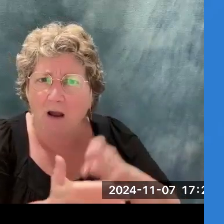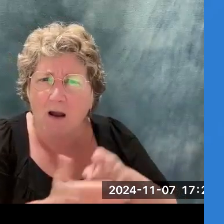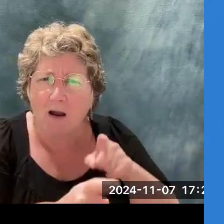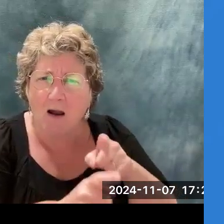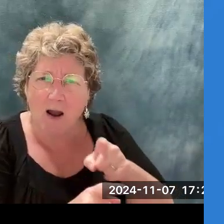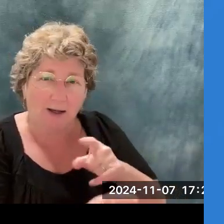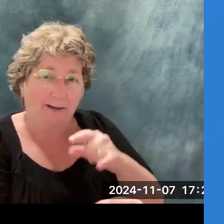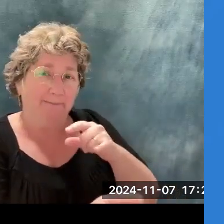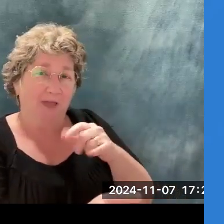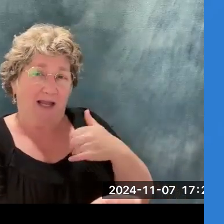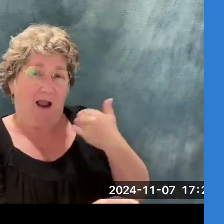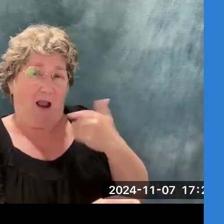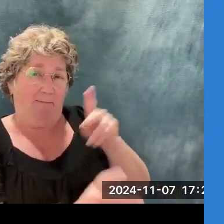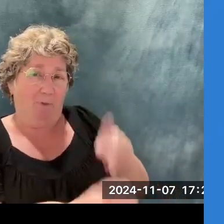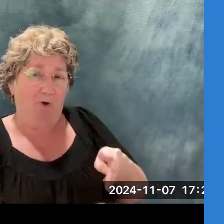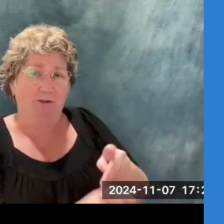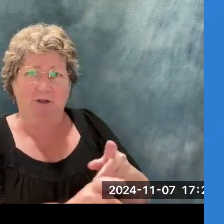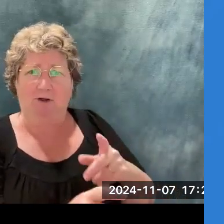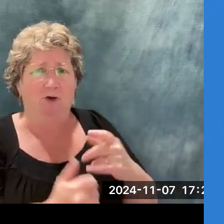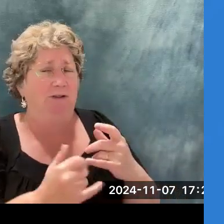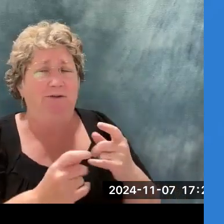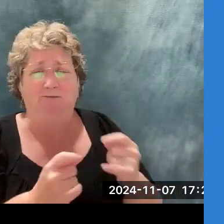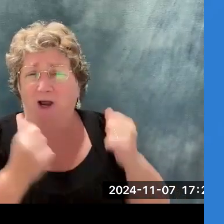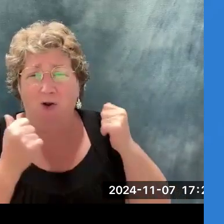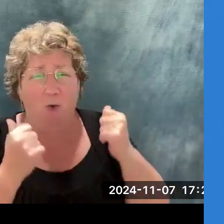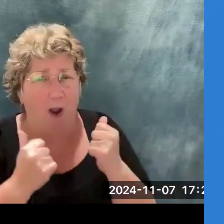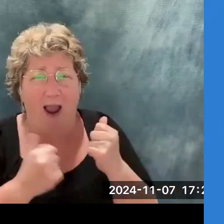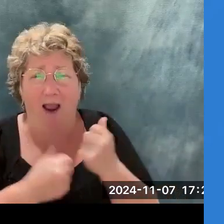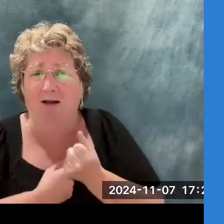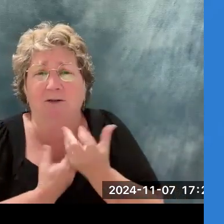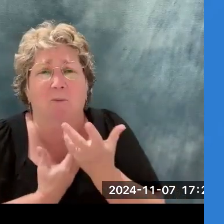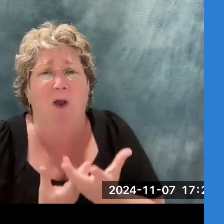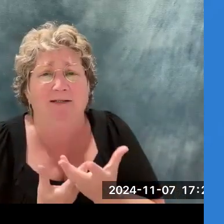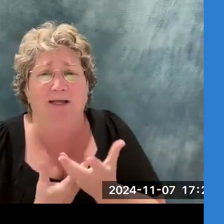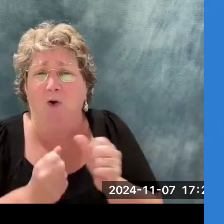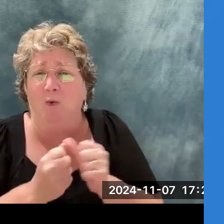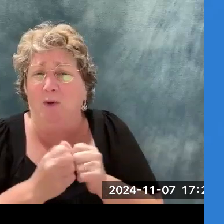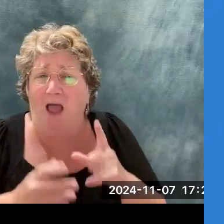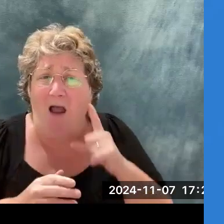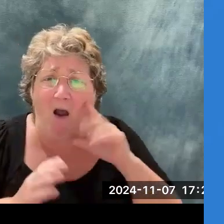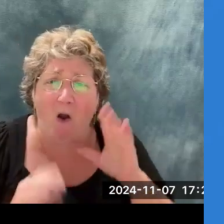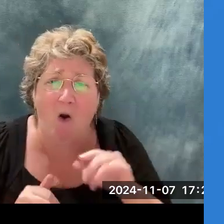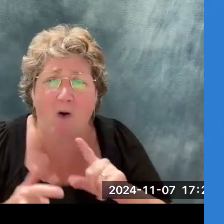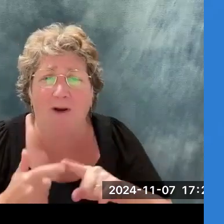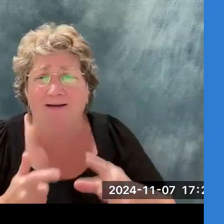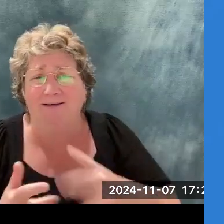or sadness or extreme mood swings, what might be some ways that we can help and support them?